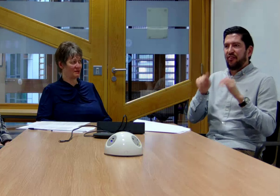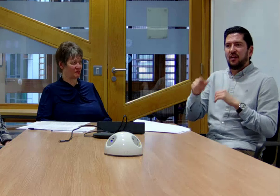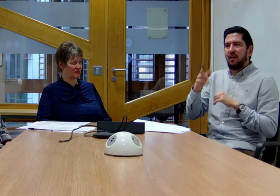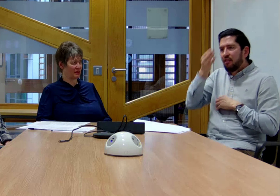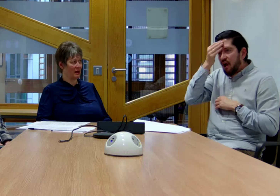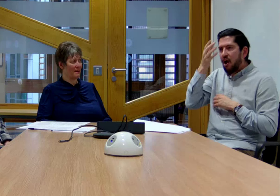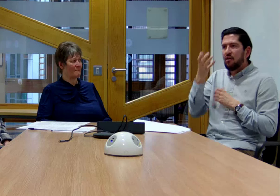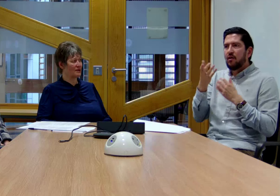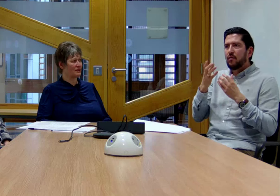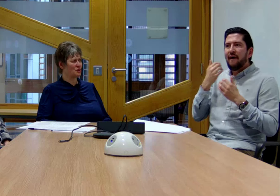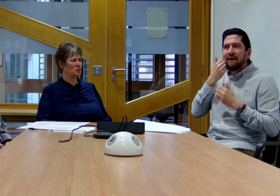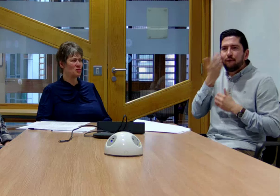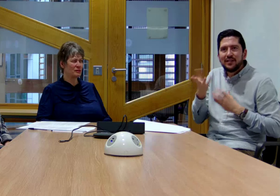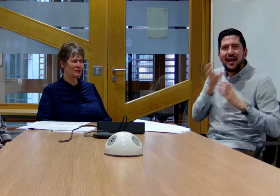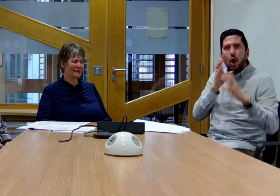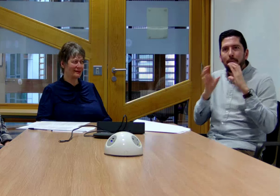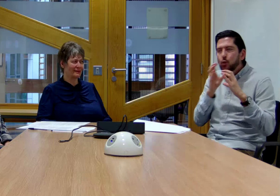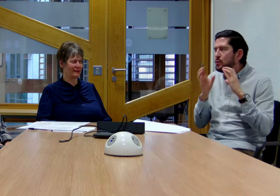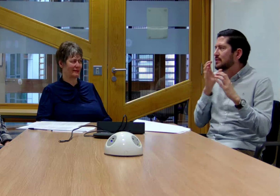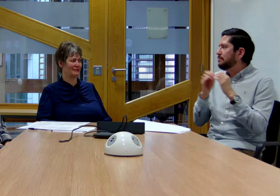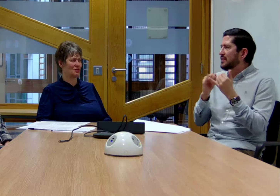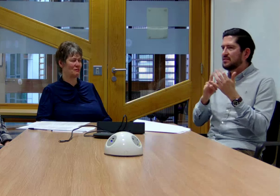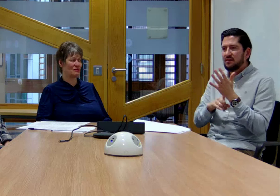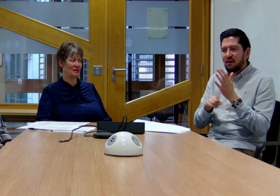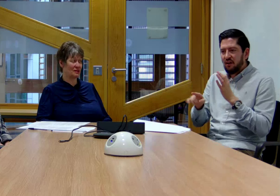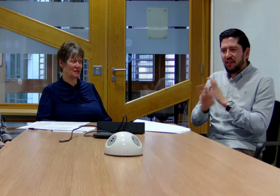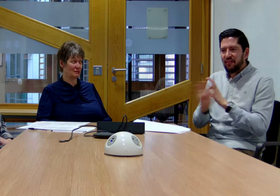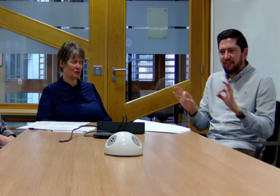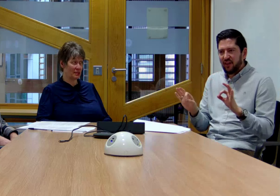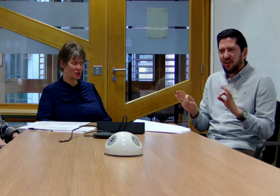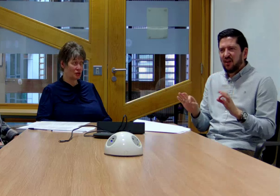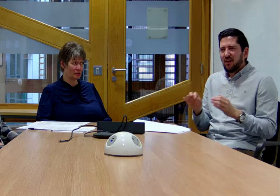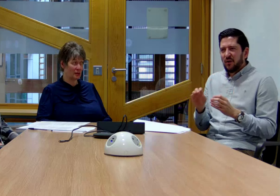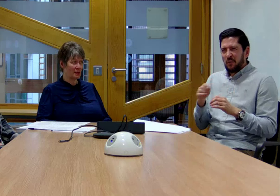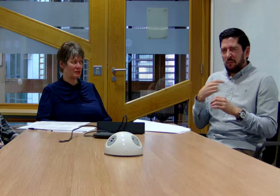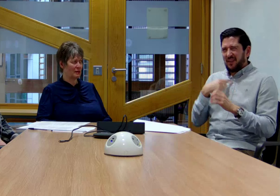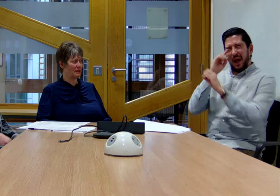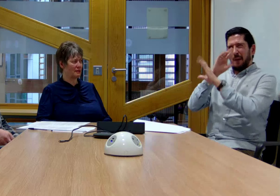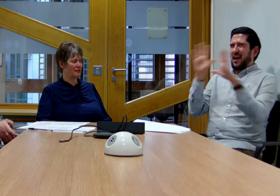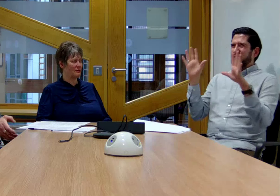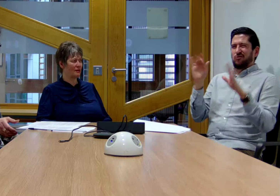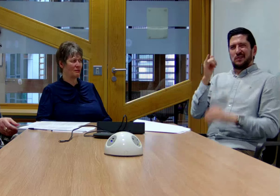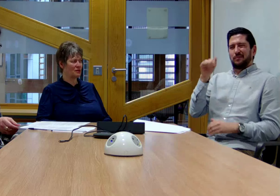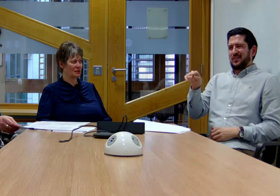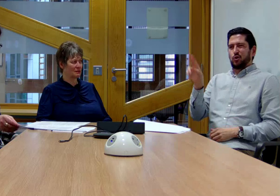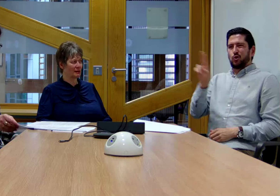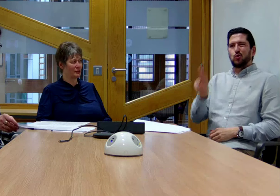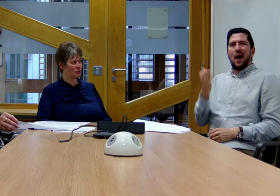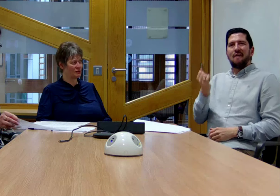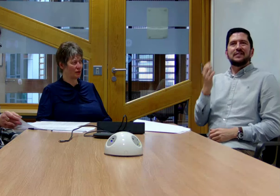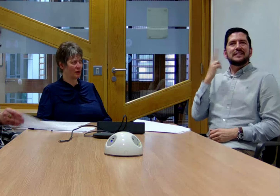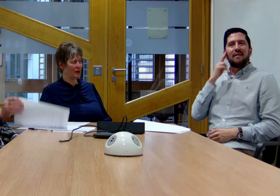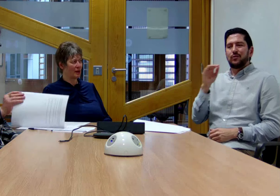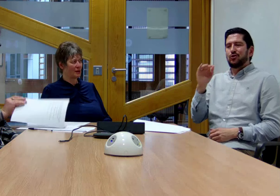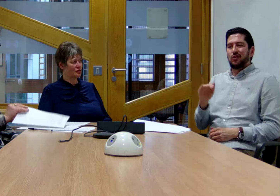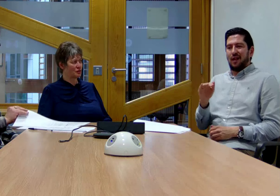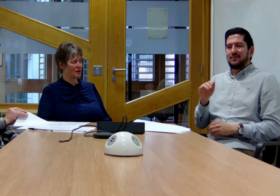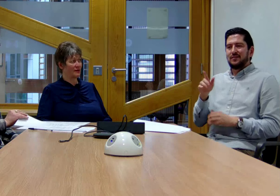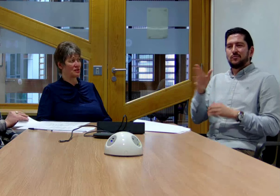play, so they maybe have something, but there's no real learning in terms of everyday communication.